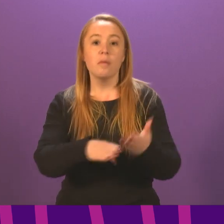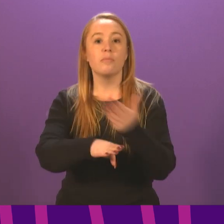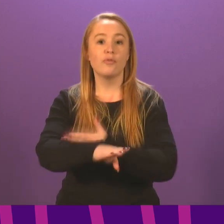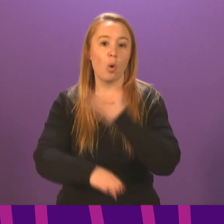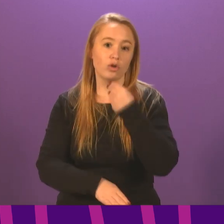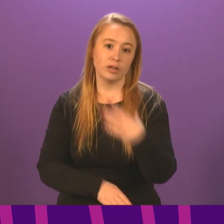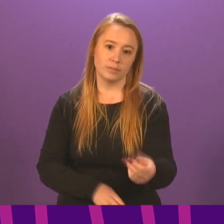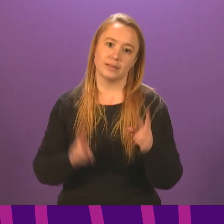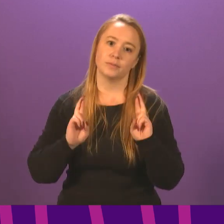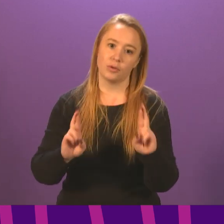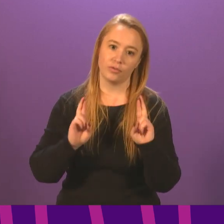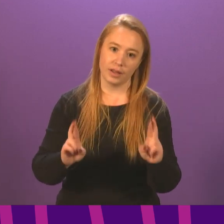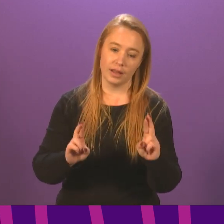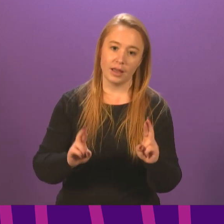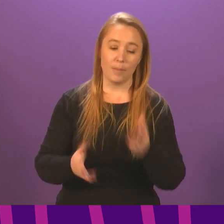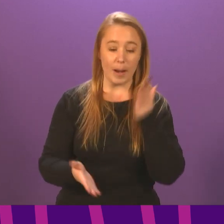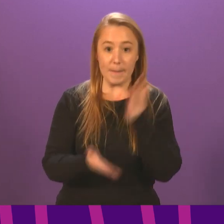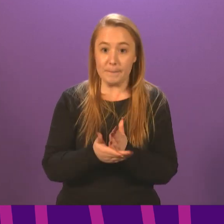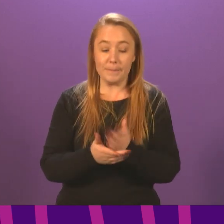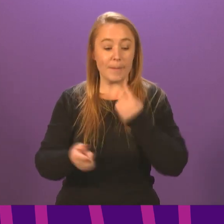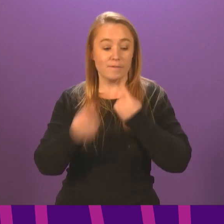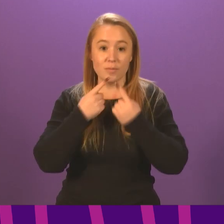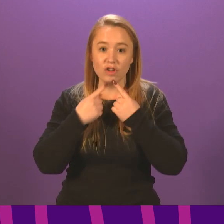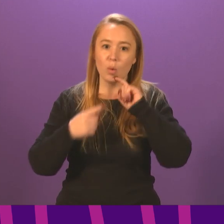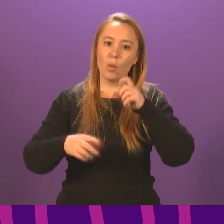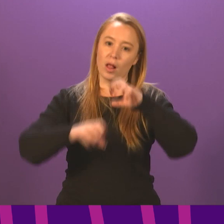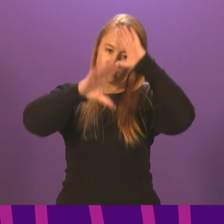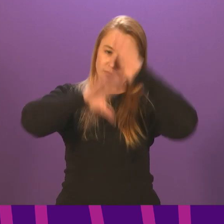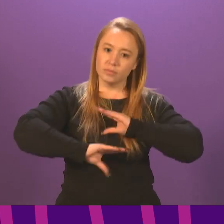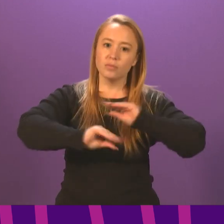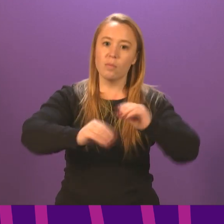Christmas. When we do, I will, of course, set that out to Parliament.